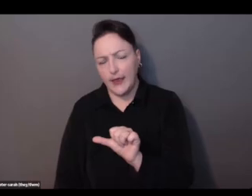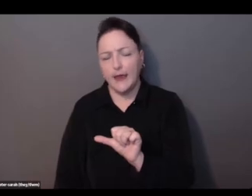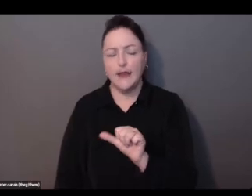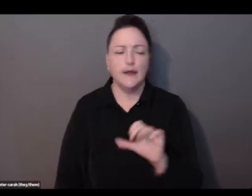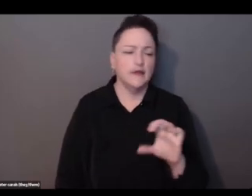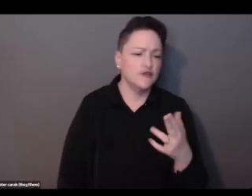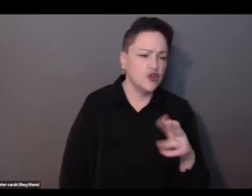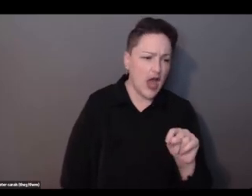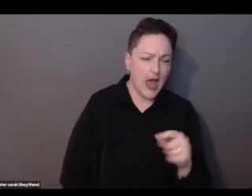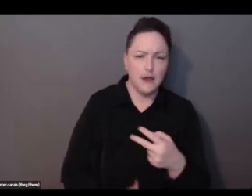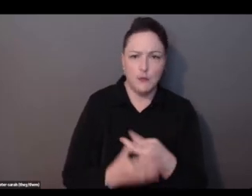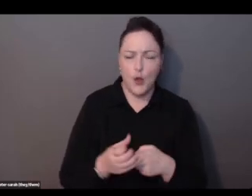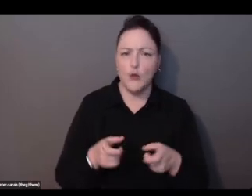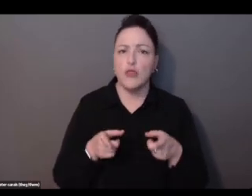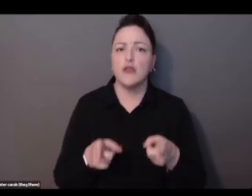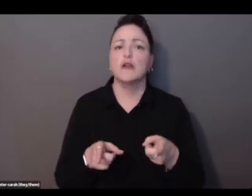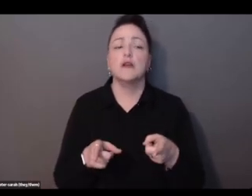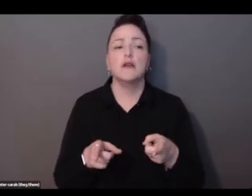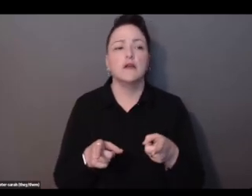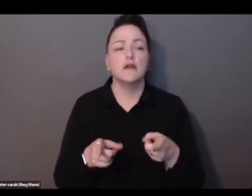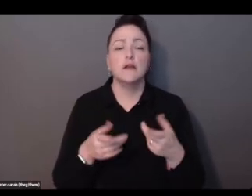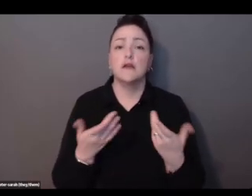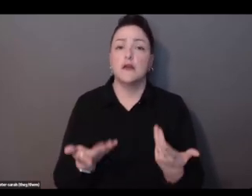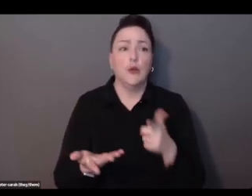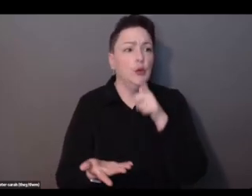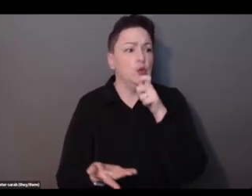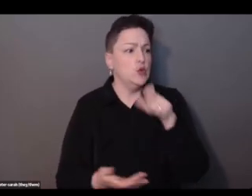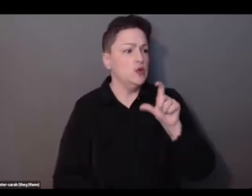putting together the who needs LTSS and who receives